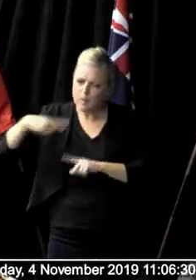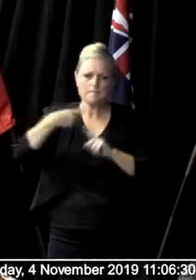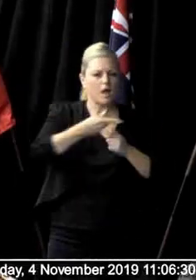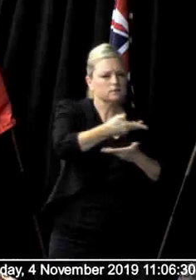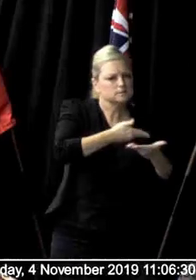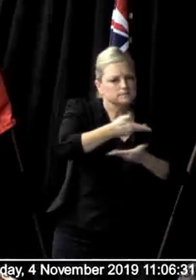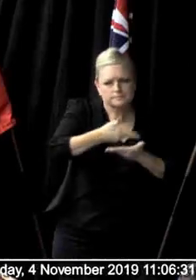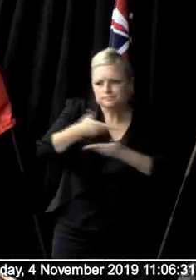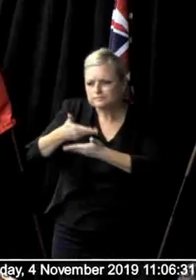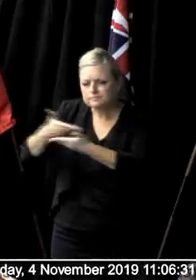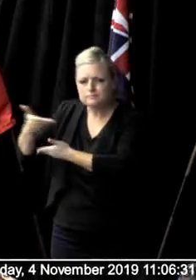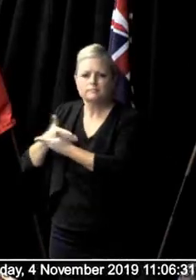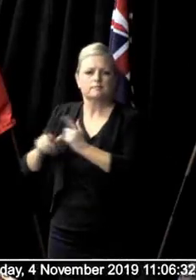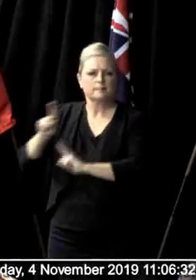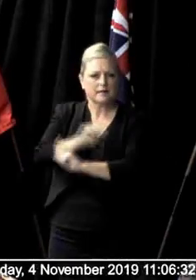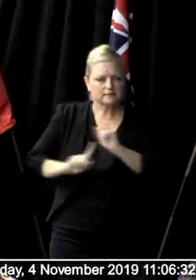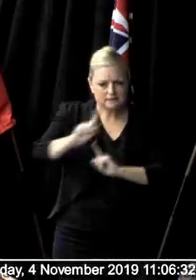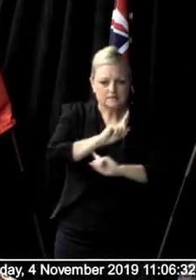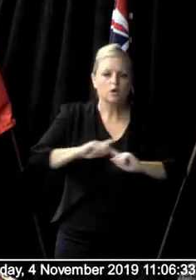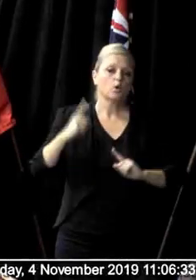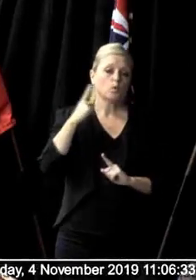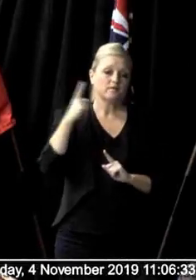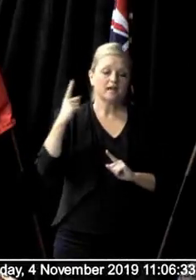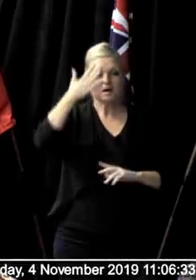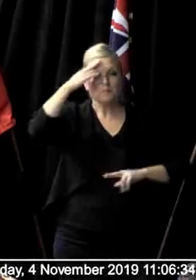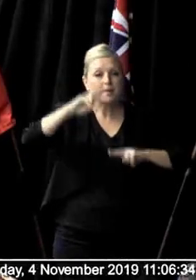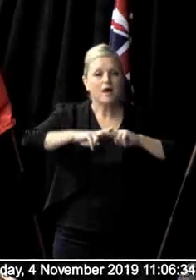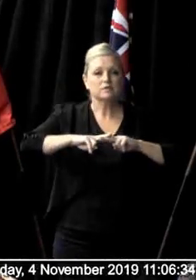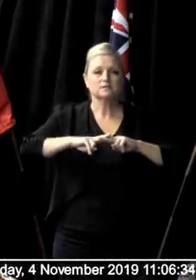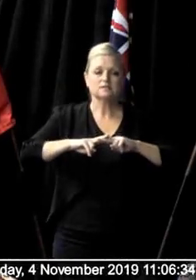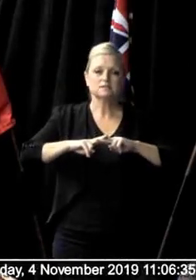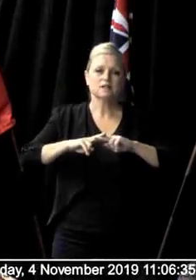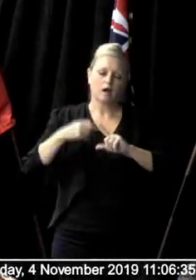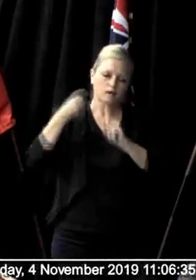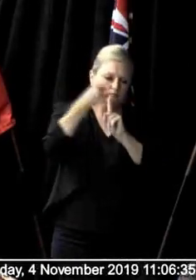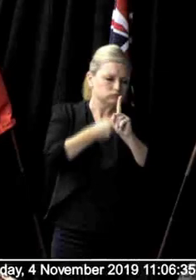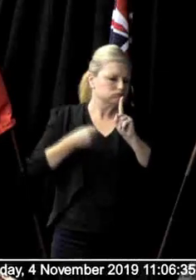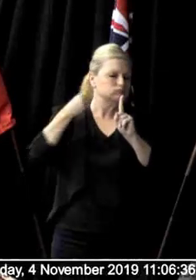we have heard that some parents advocate tirelessly for their children to receive an equitable education.